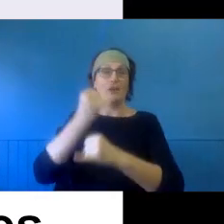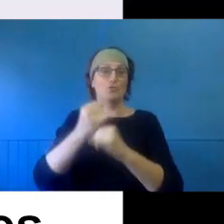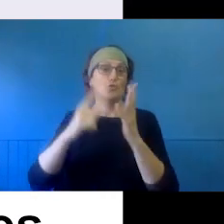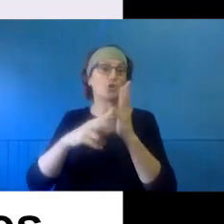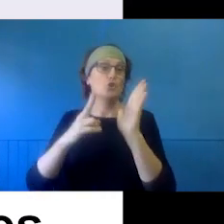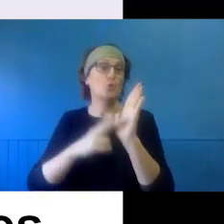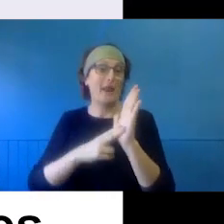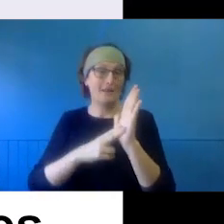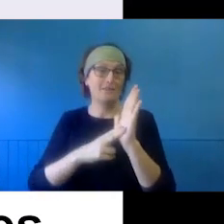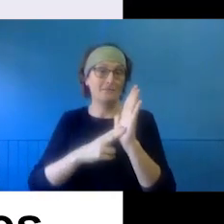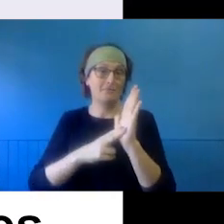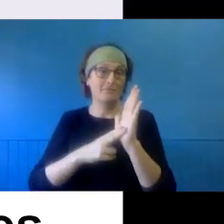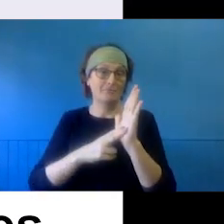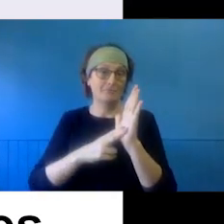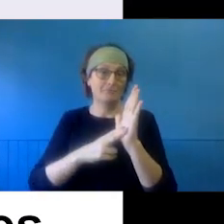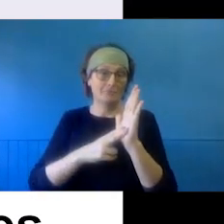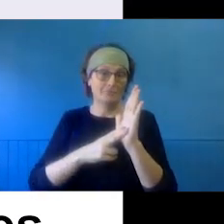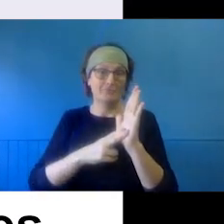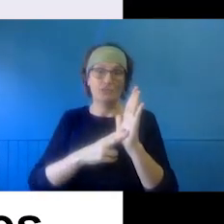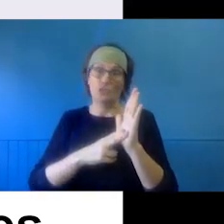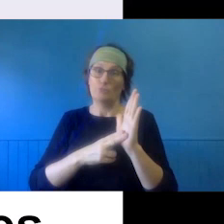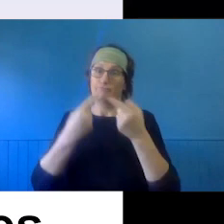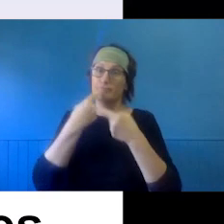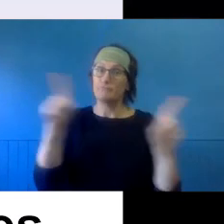Declaration on the Rights of Indigenous Peoples and it has an